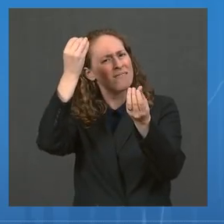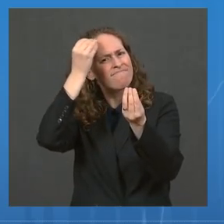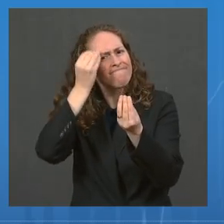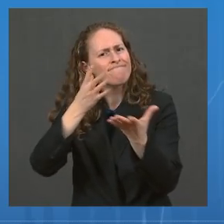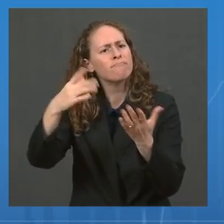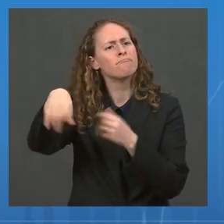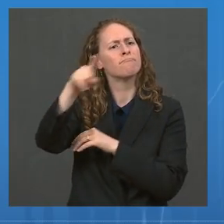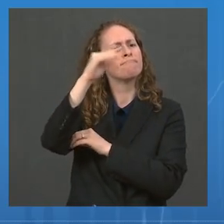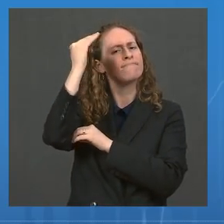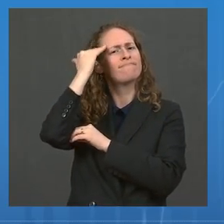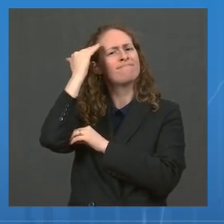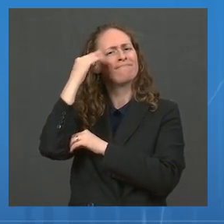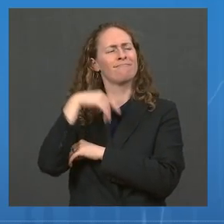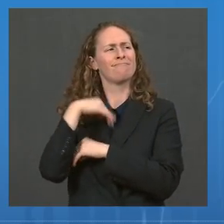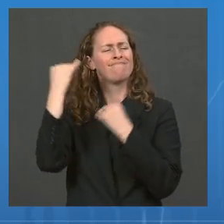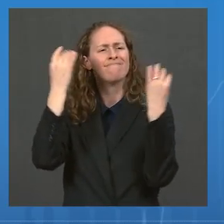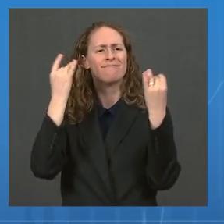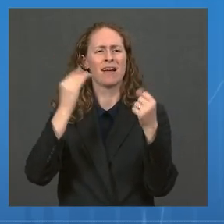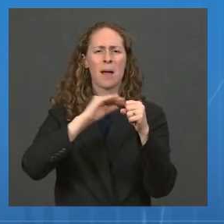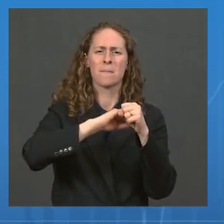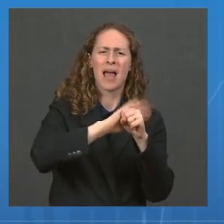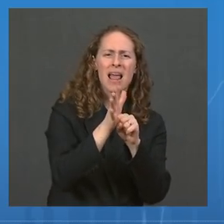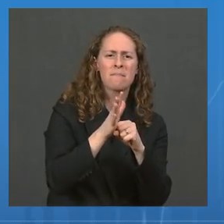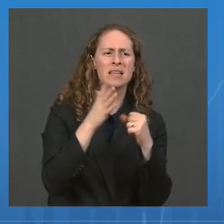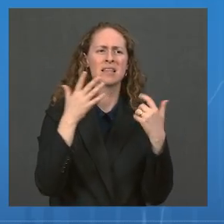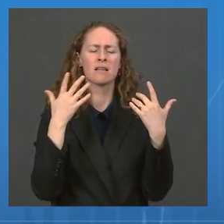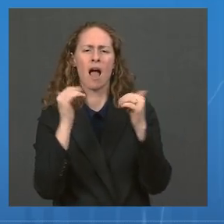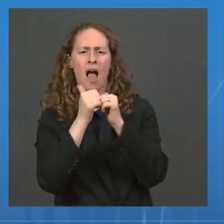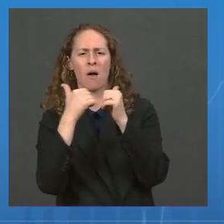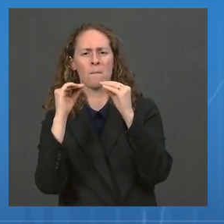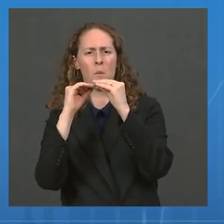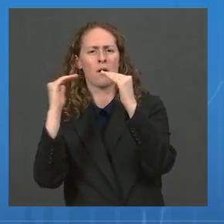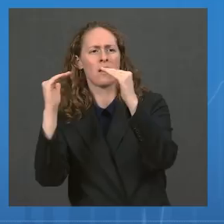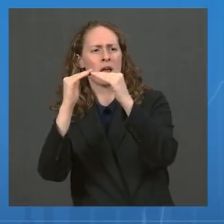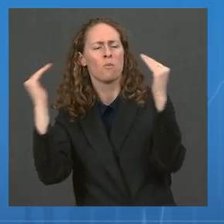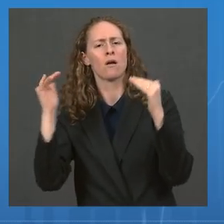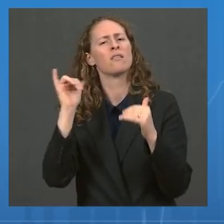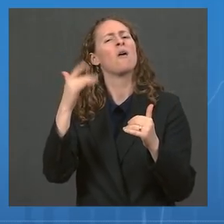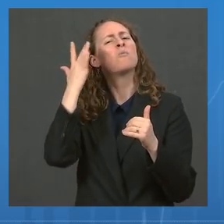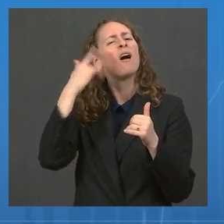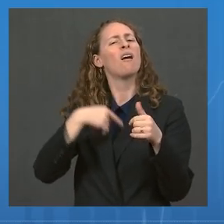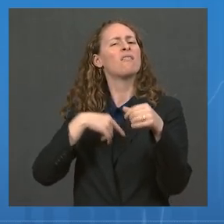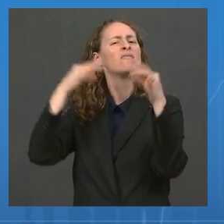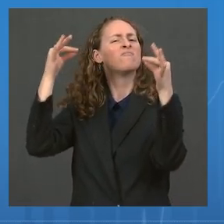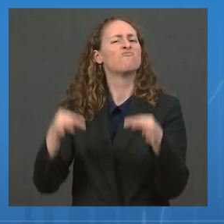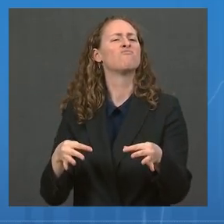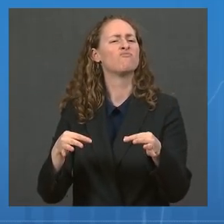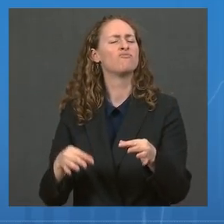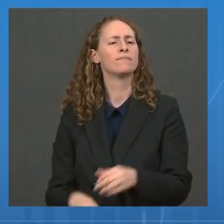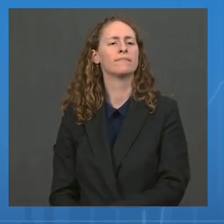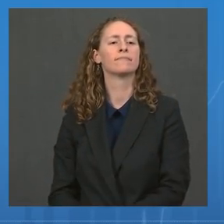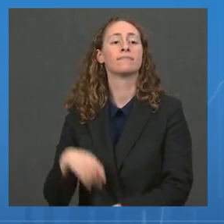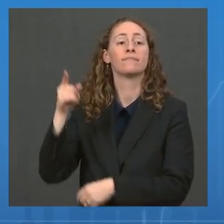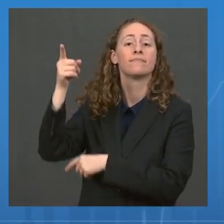and the principles of access and equity in my decision. CDC is making boosters available to these eligible groups,